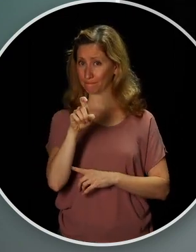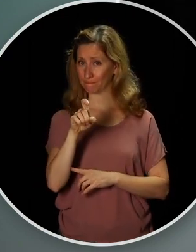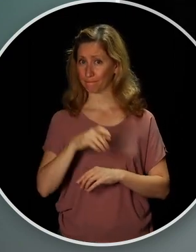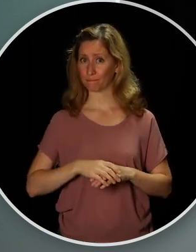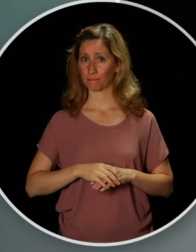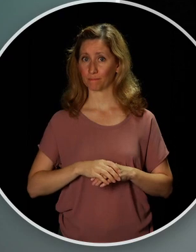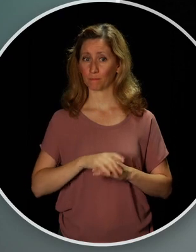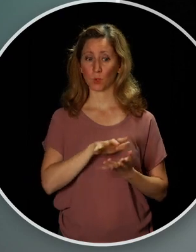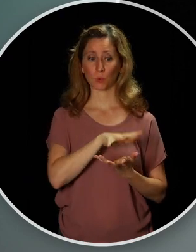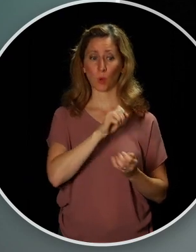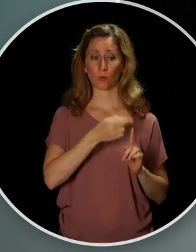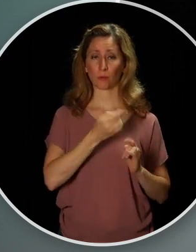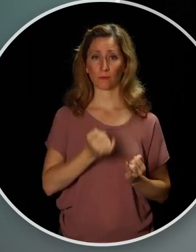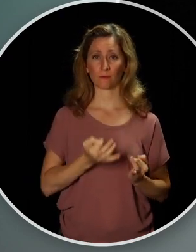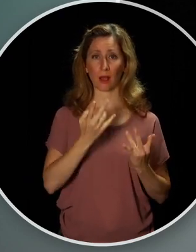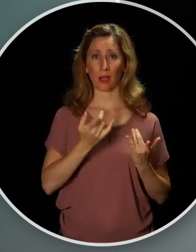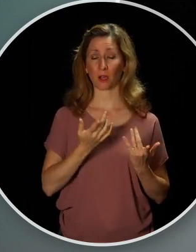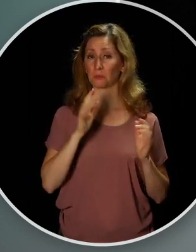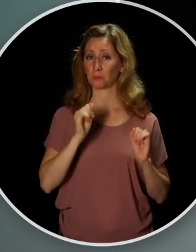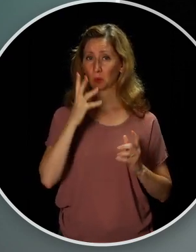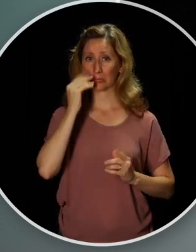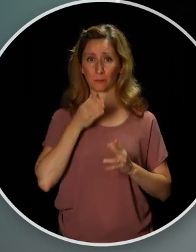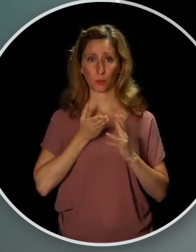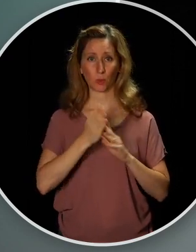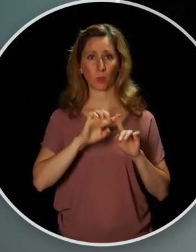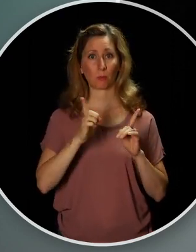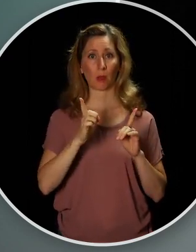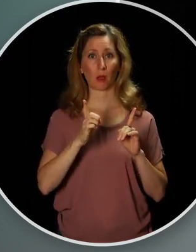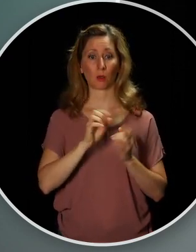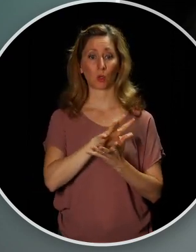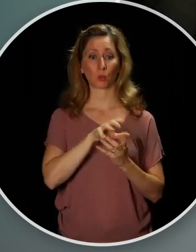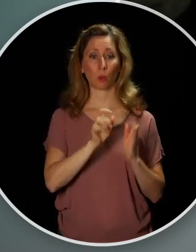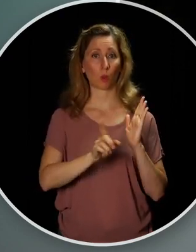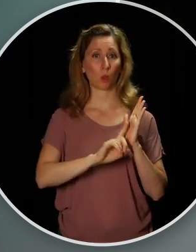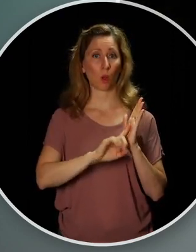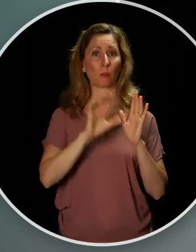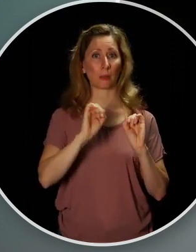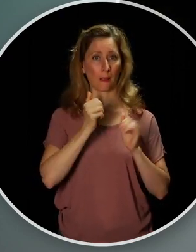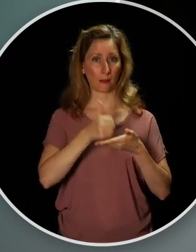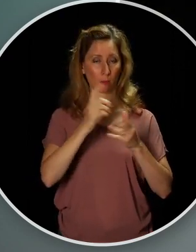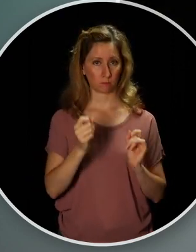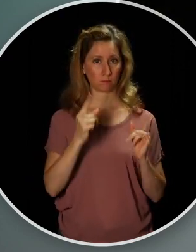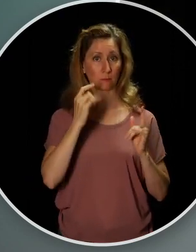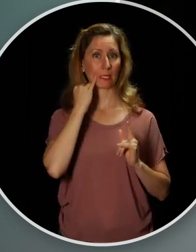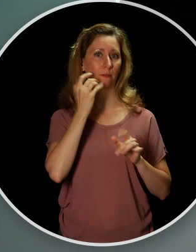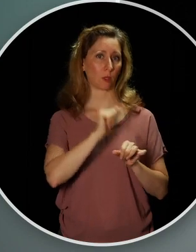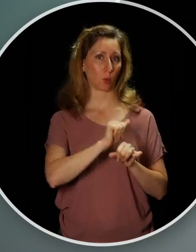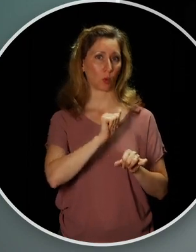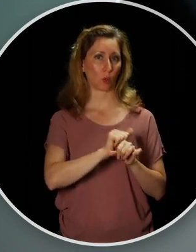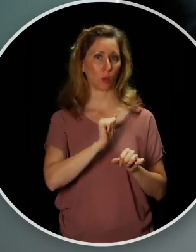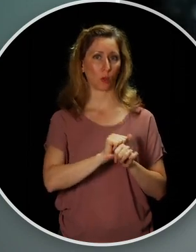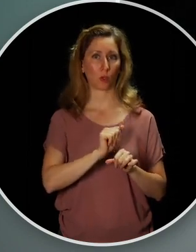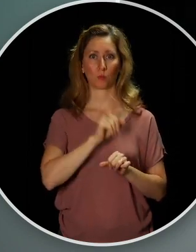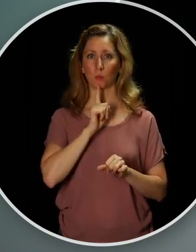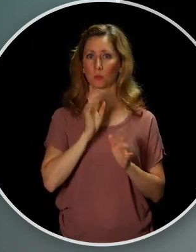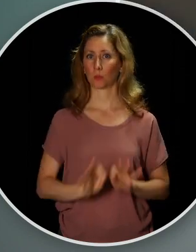Smoke from a fire won't wake you up, but smoke alarms can wake you, if they're working. That's why it's so important to make sure